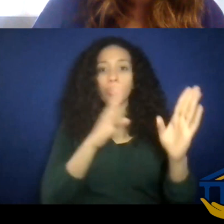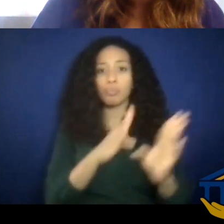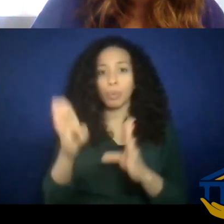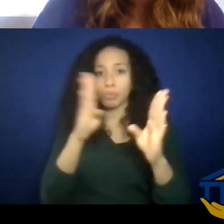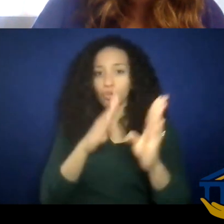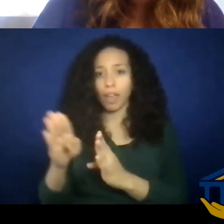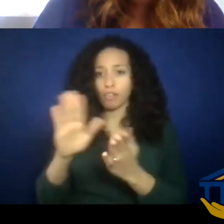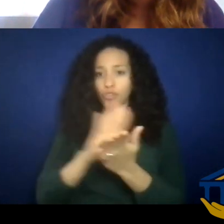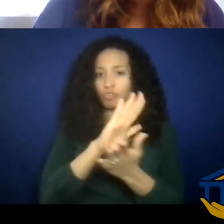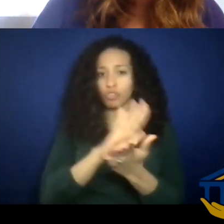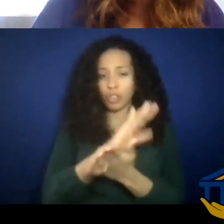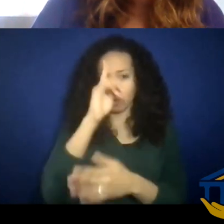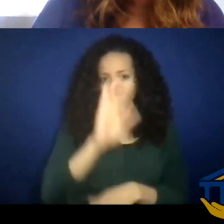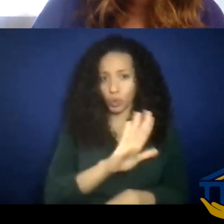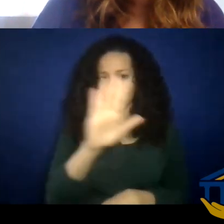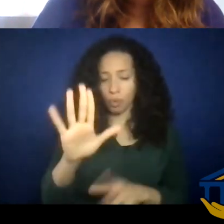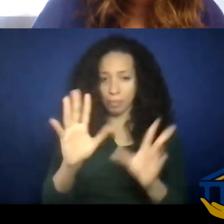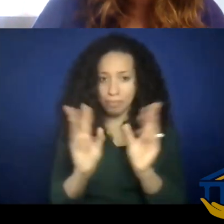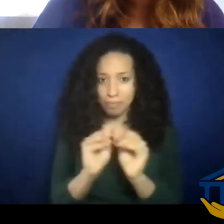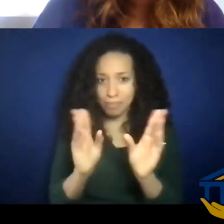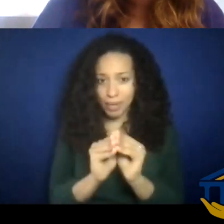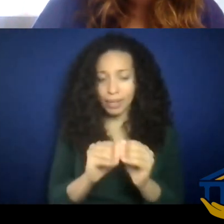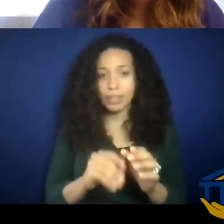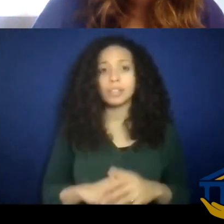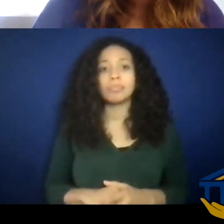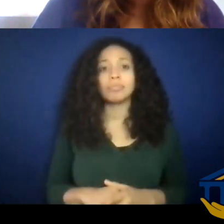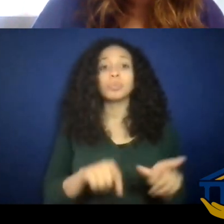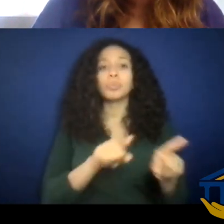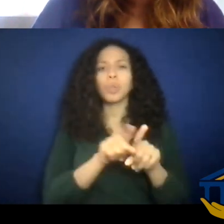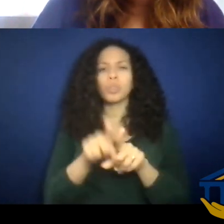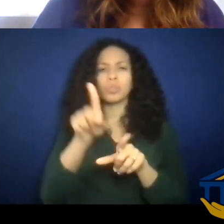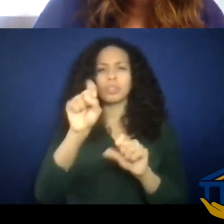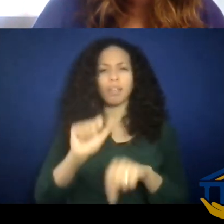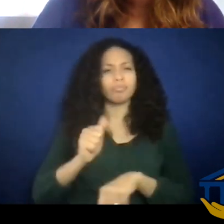You can also make information sheets about your child to give to people who are new for